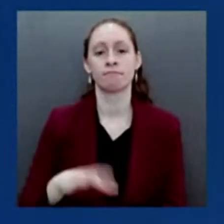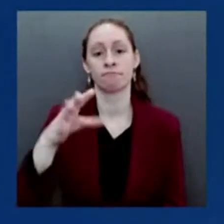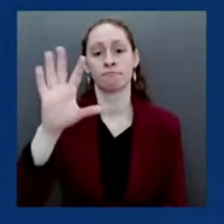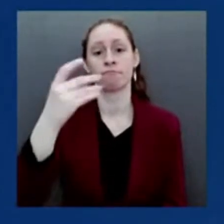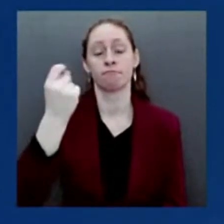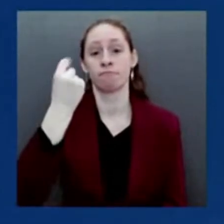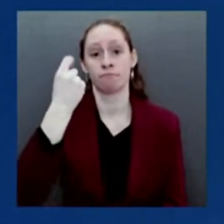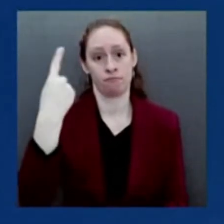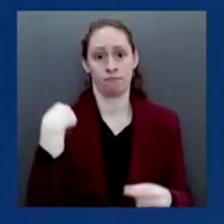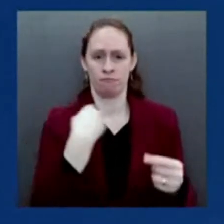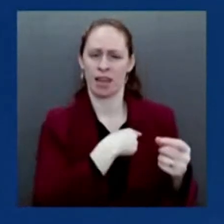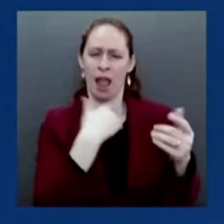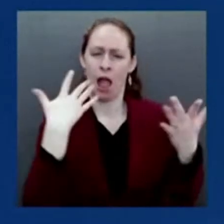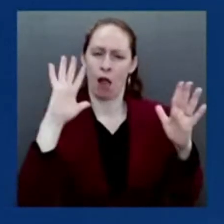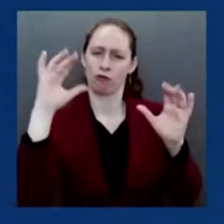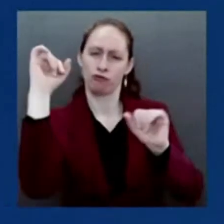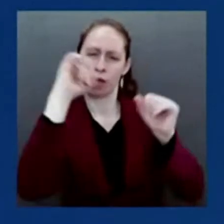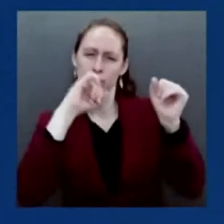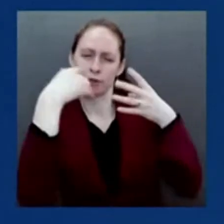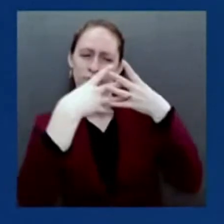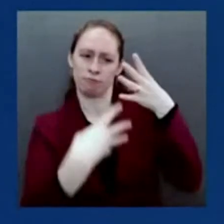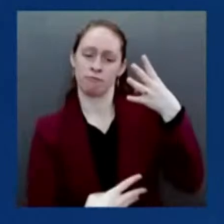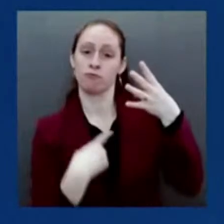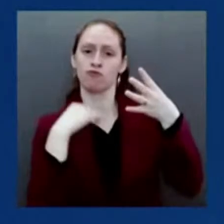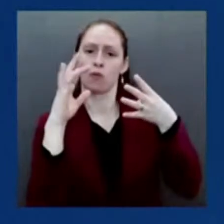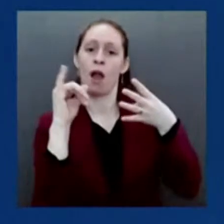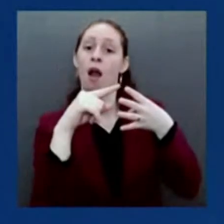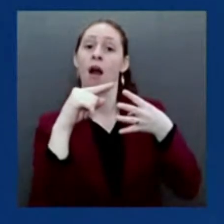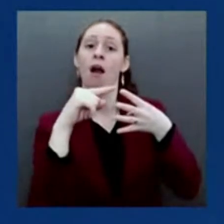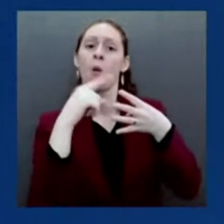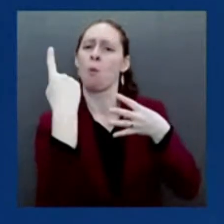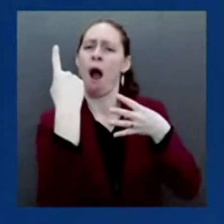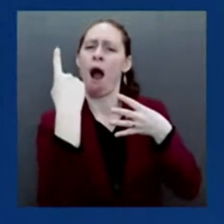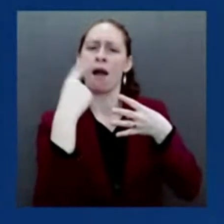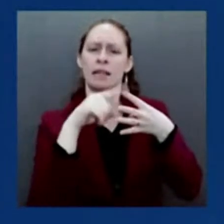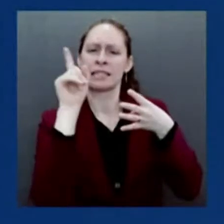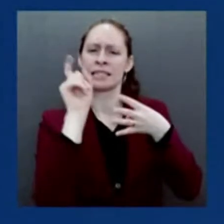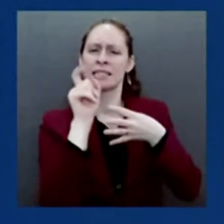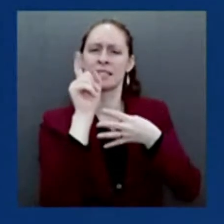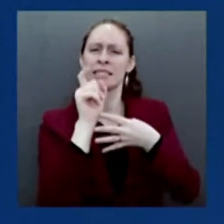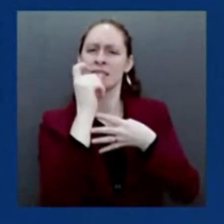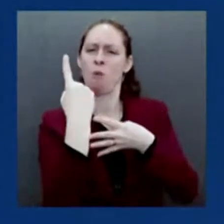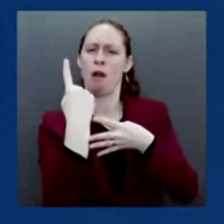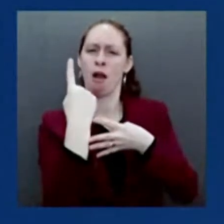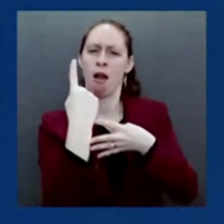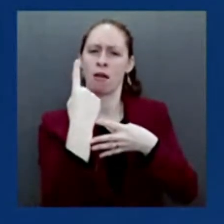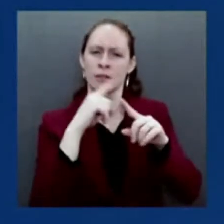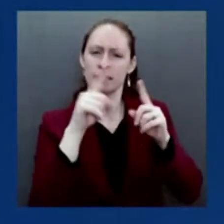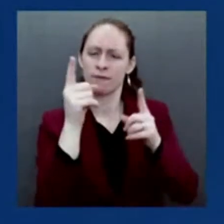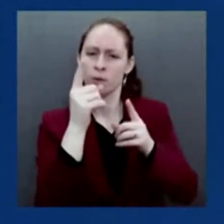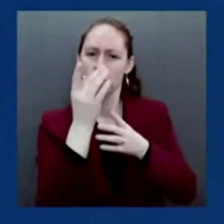I THINK THAT IT IS IMPORTANT TO PROTESTING IN THE CONTEXT OF THE OVERALL SCHOOL STRATEGIES,